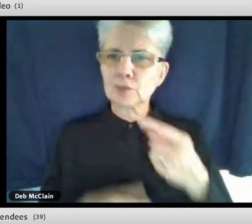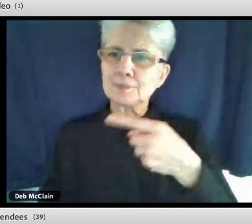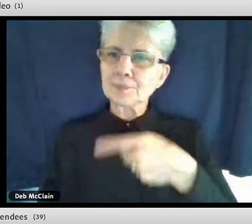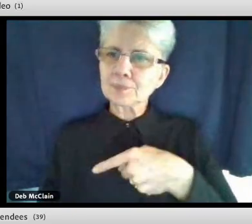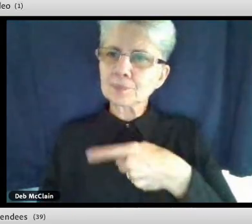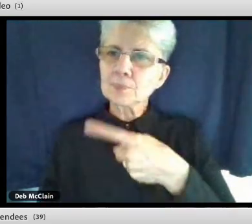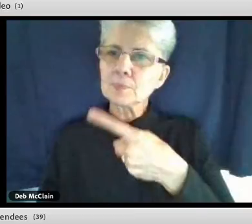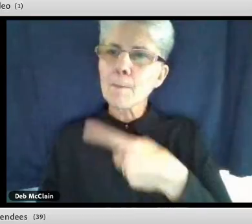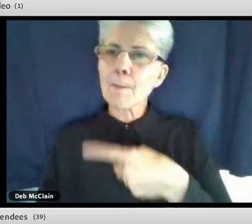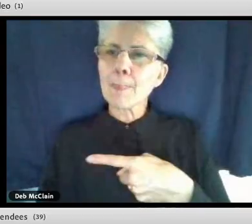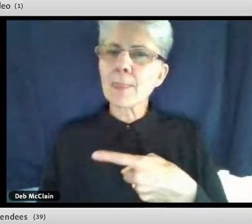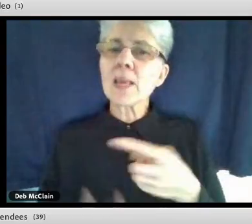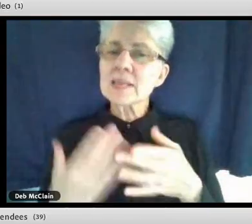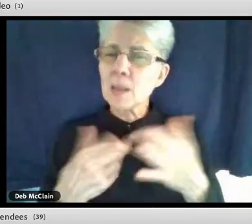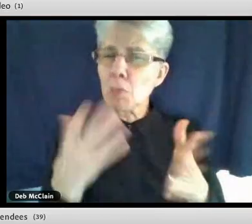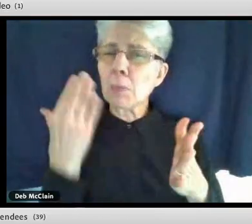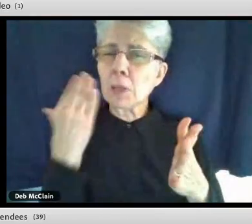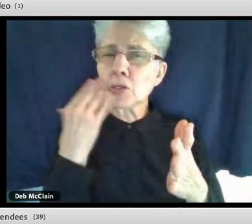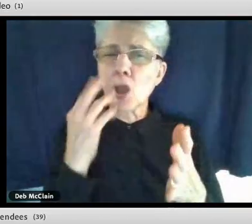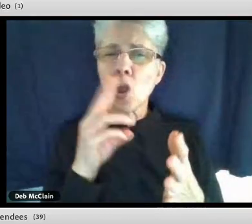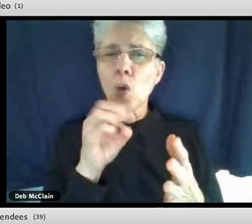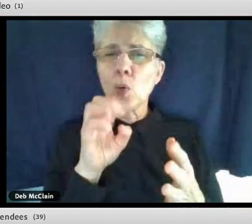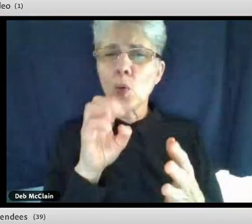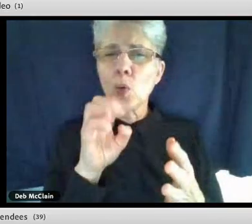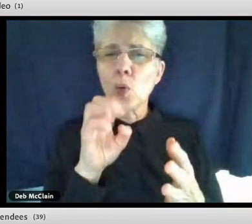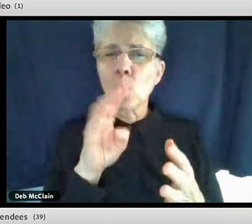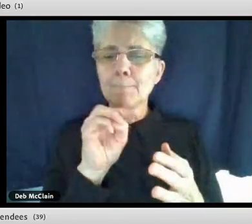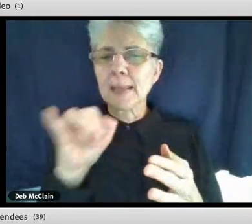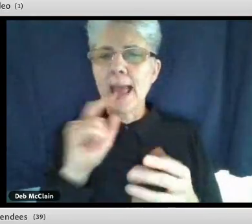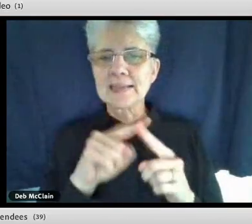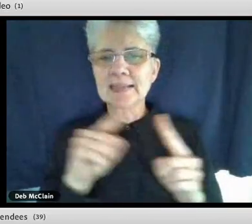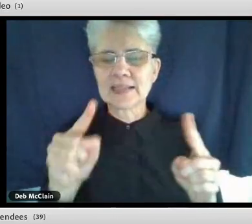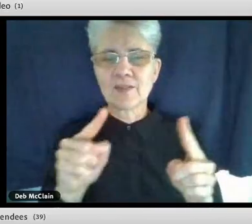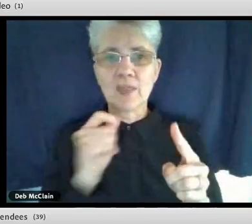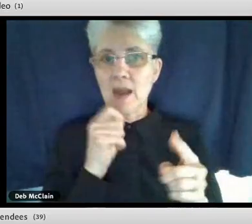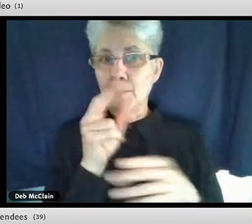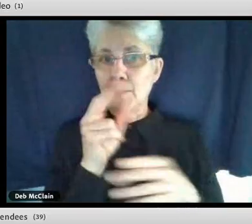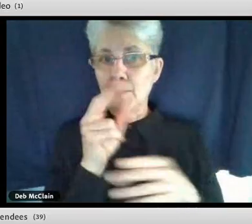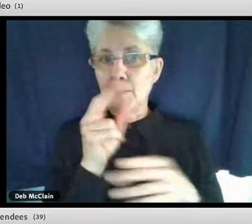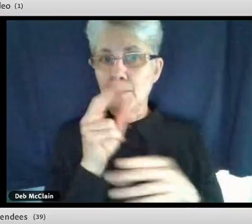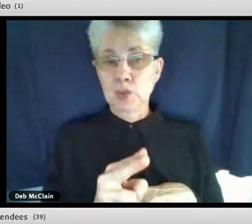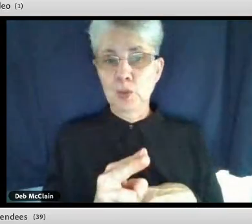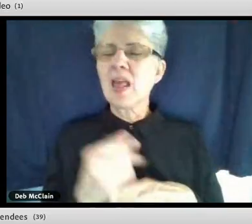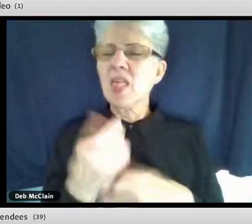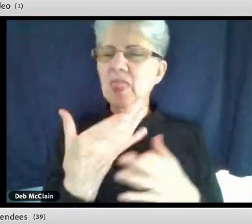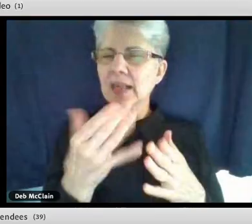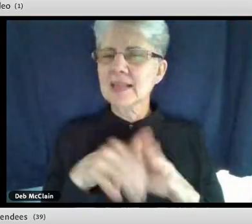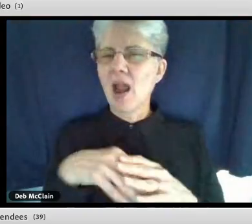so I've got some websites for you here, some you're probably familiar with. Webmii had a completely different interface